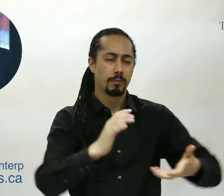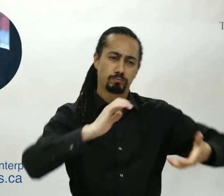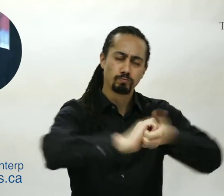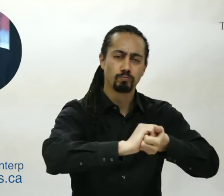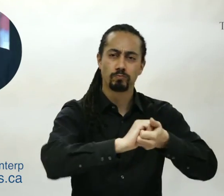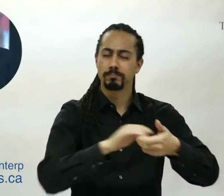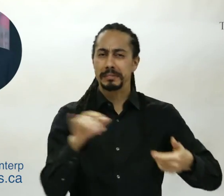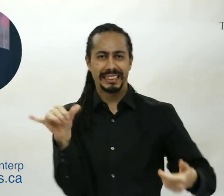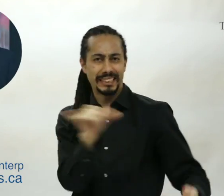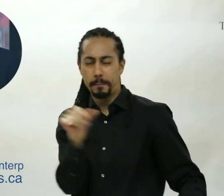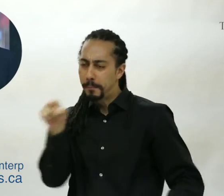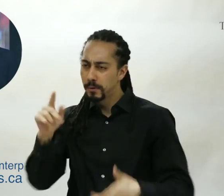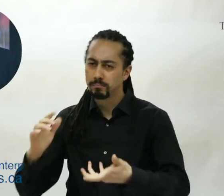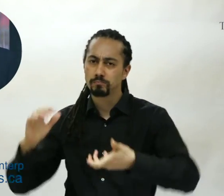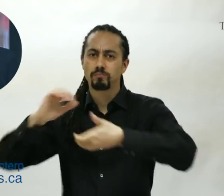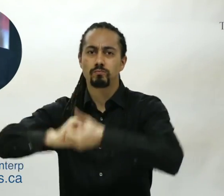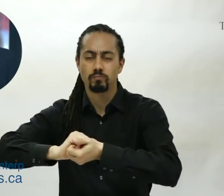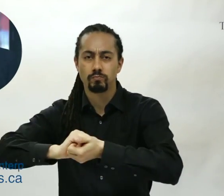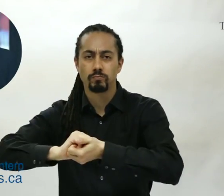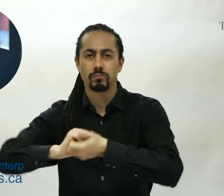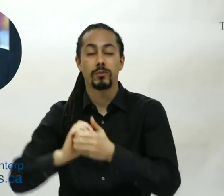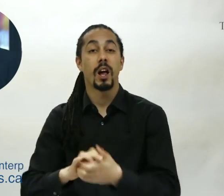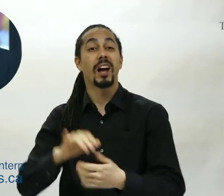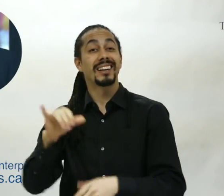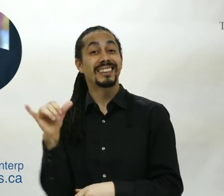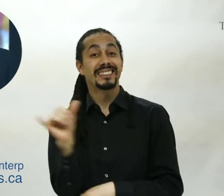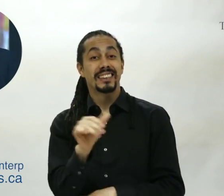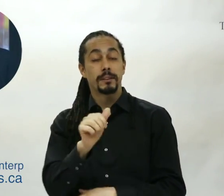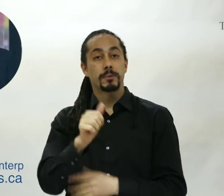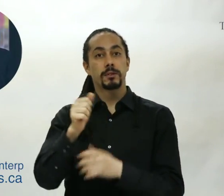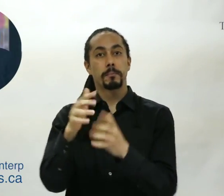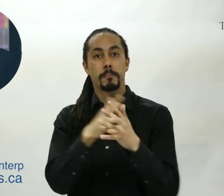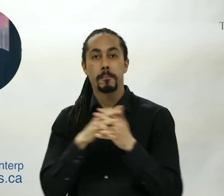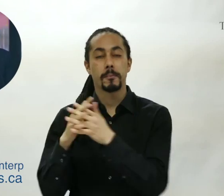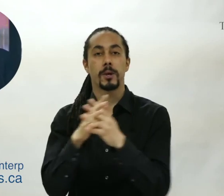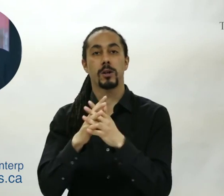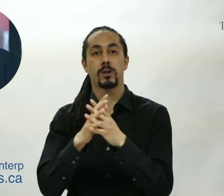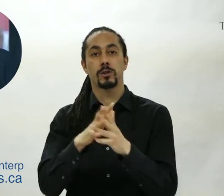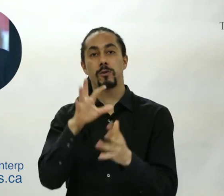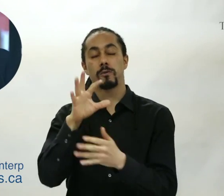Founding Fathers, he would erect a constitutional order to preserve freedom for future generations